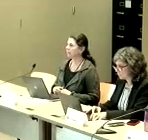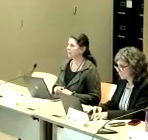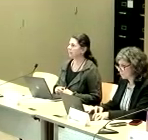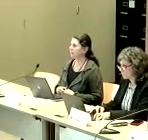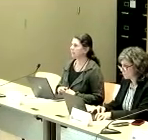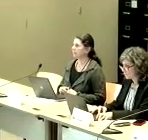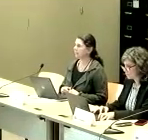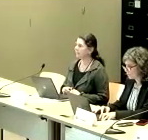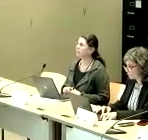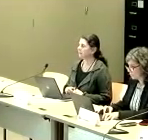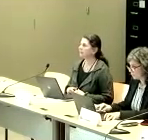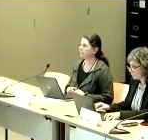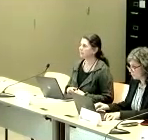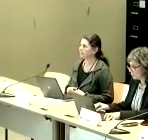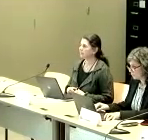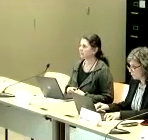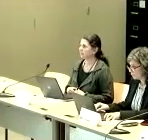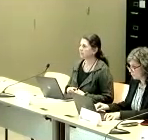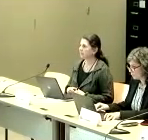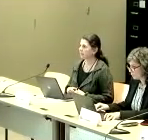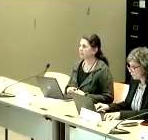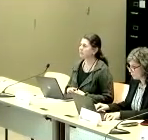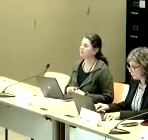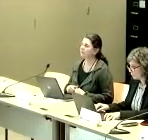throughout the systems to ensure that, in fact -- Absolutely.